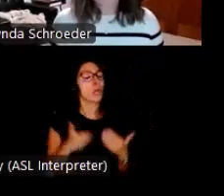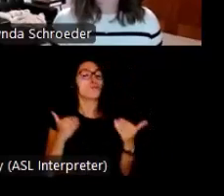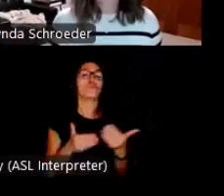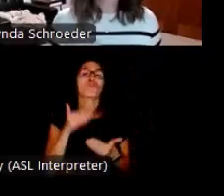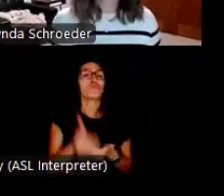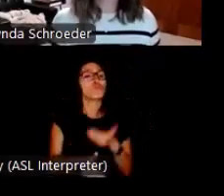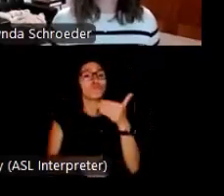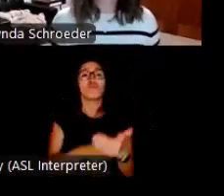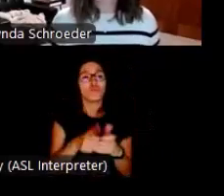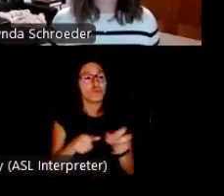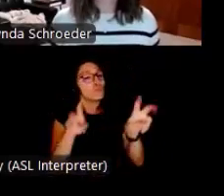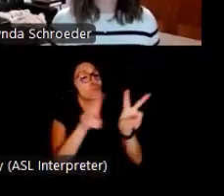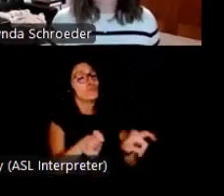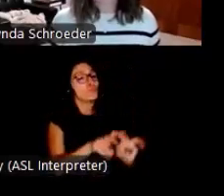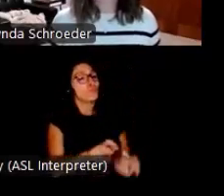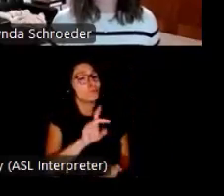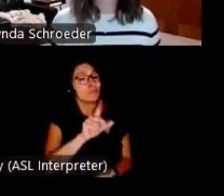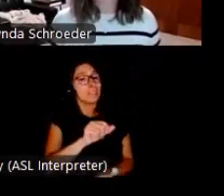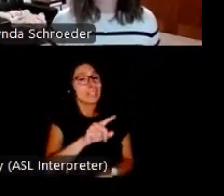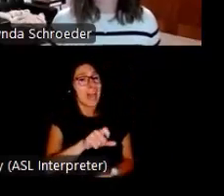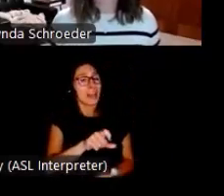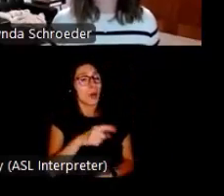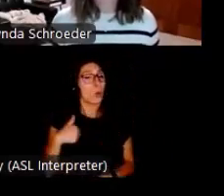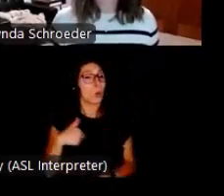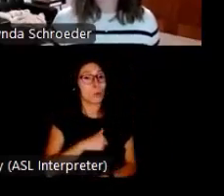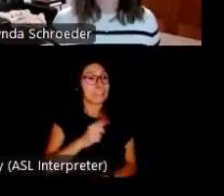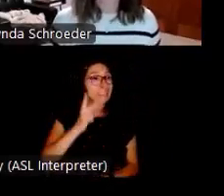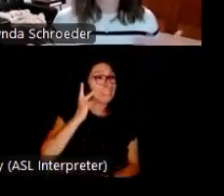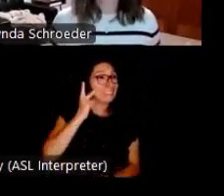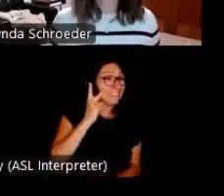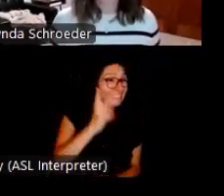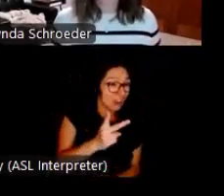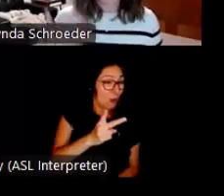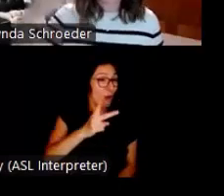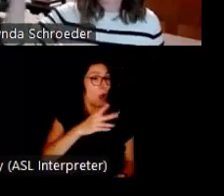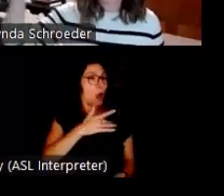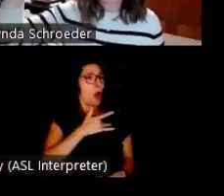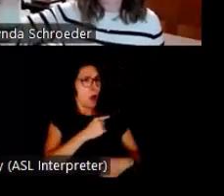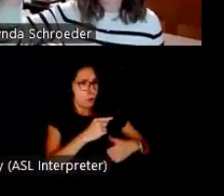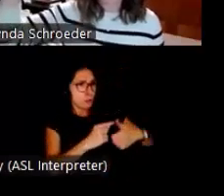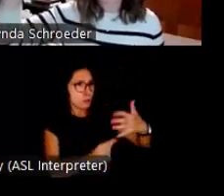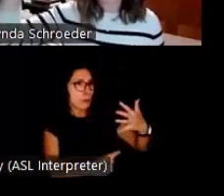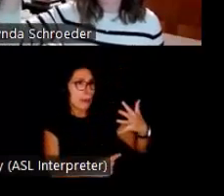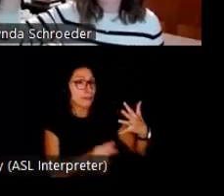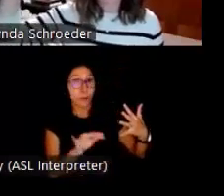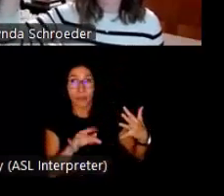that wasn't the trend we were actually taken aback by. It wasn't the thing that rose to the peripheral.